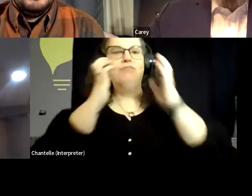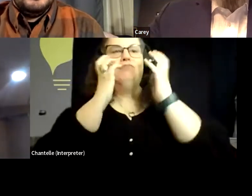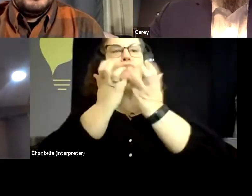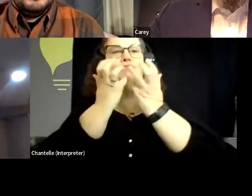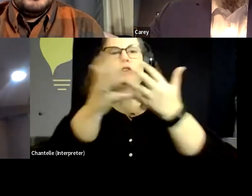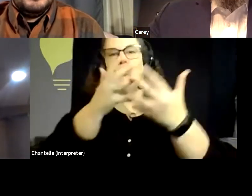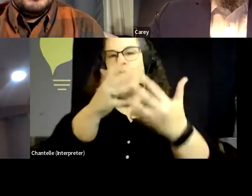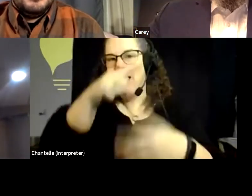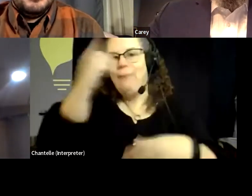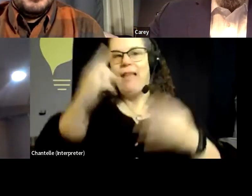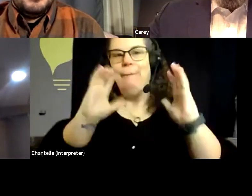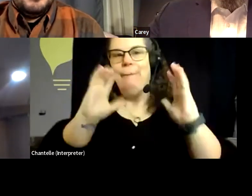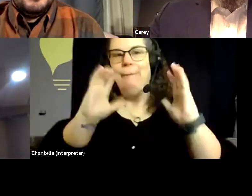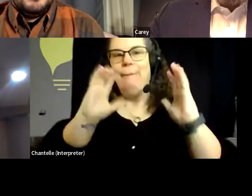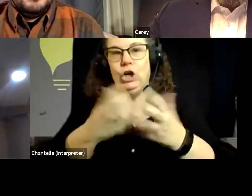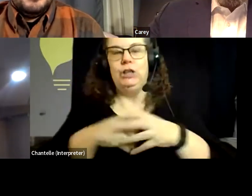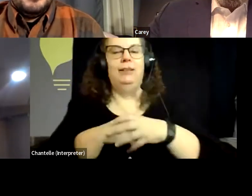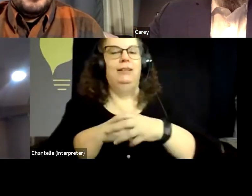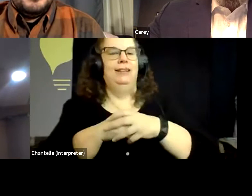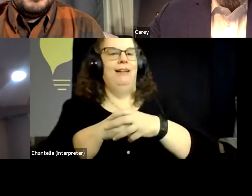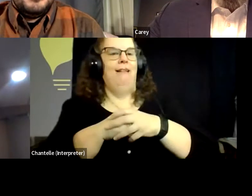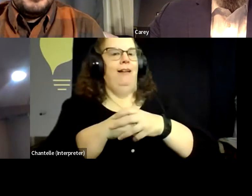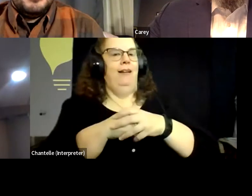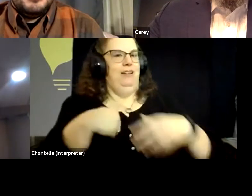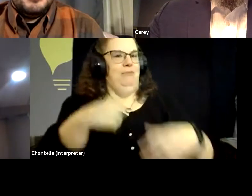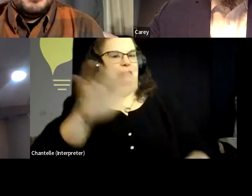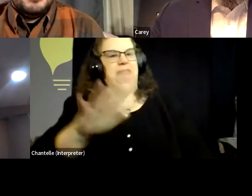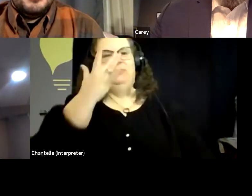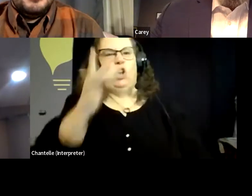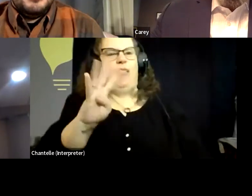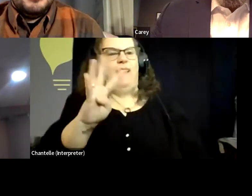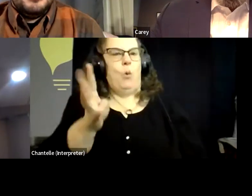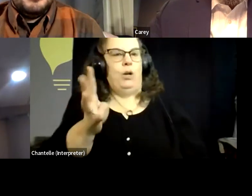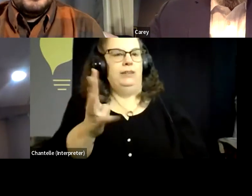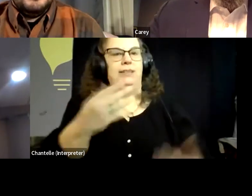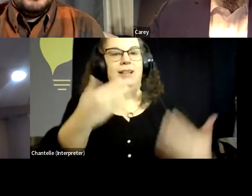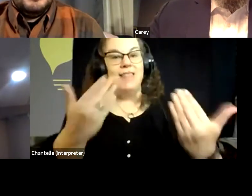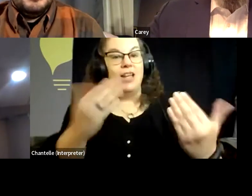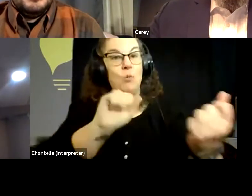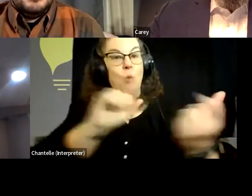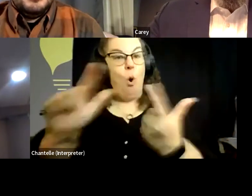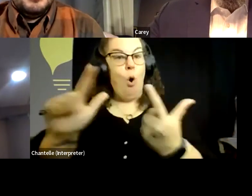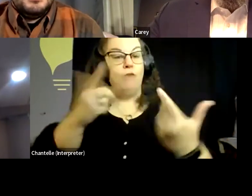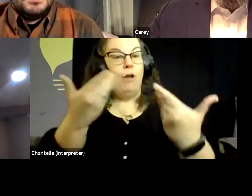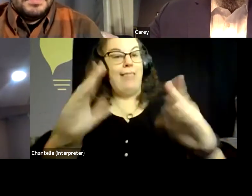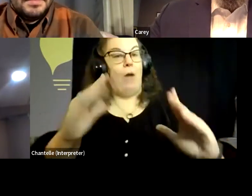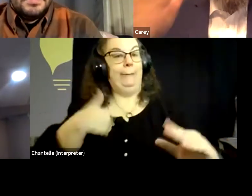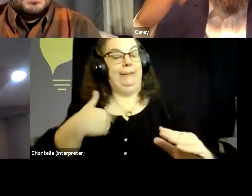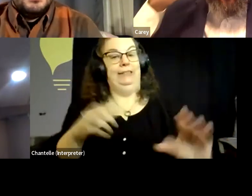black beard in my early 40s. Thank you all for allowing me to do this and be here with you